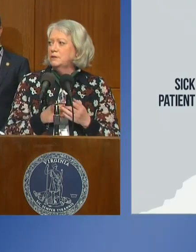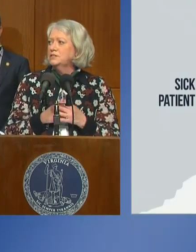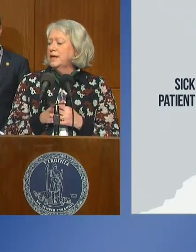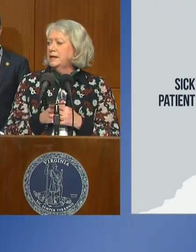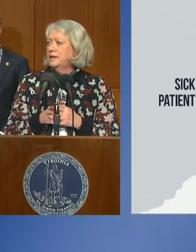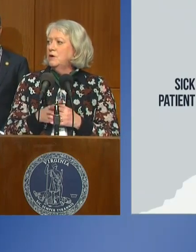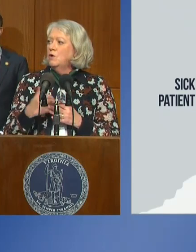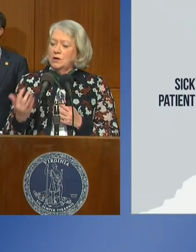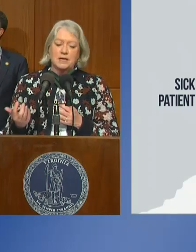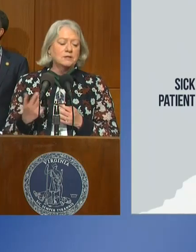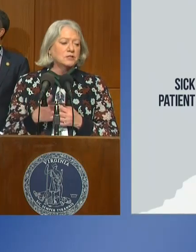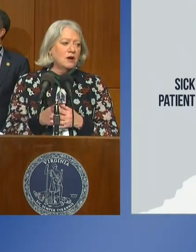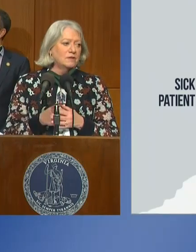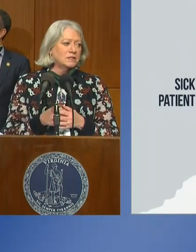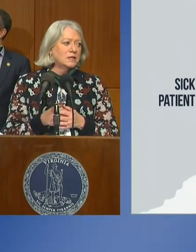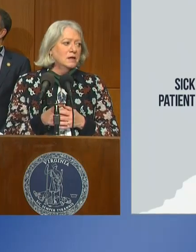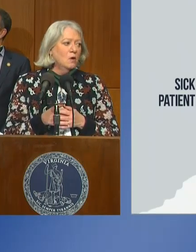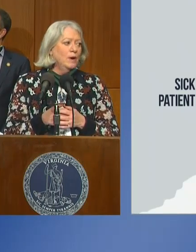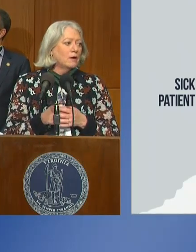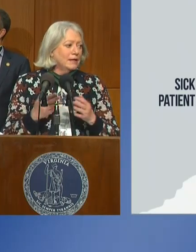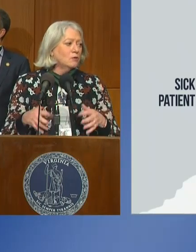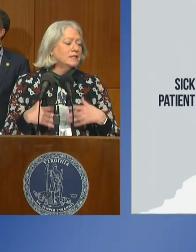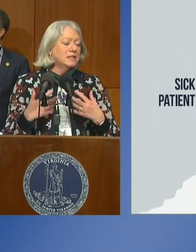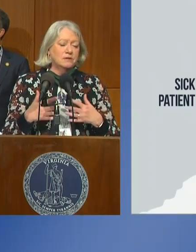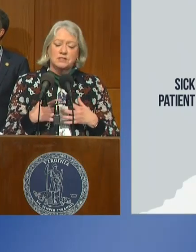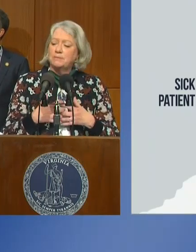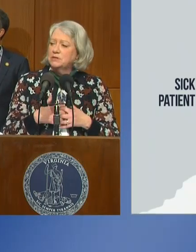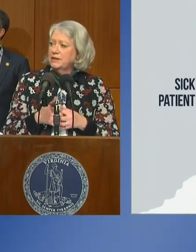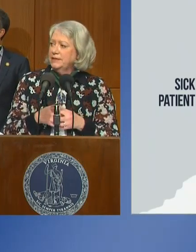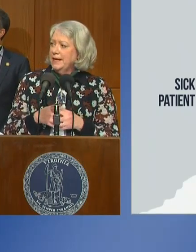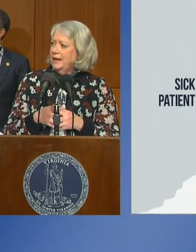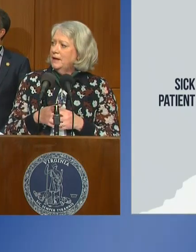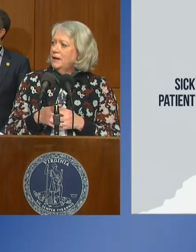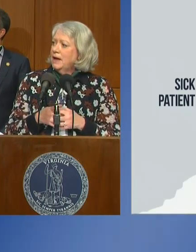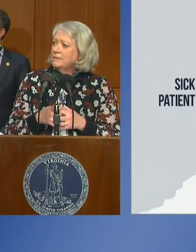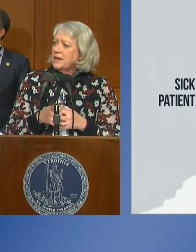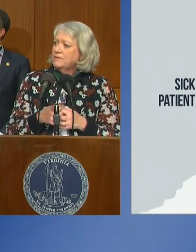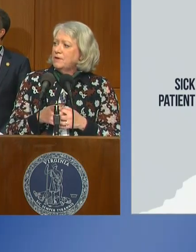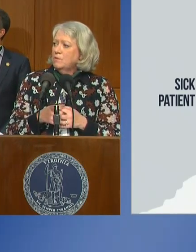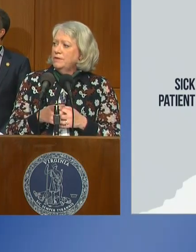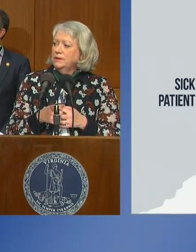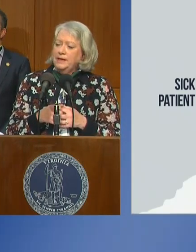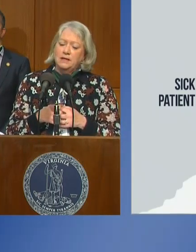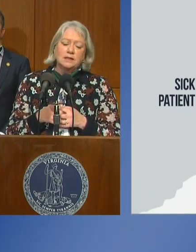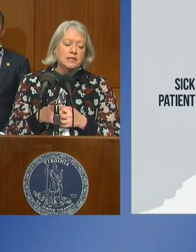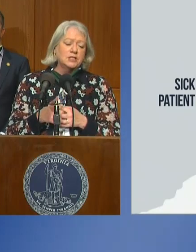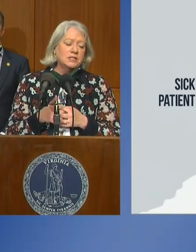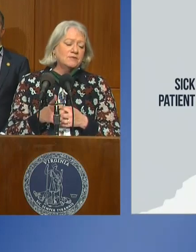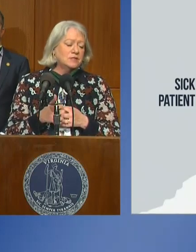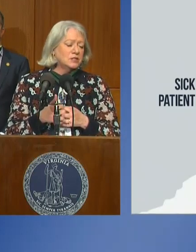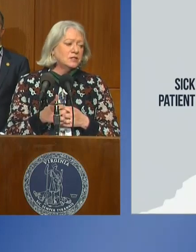AT TIMES THE HEALTH DEPARTMENT OR AN URGENT CARE CENTER OR A HOSPITAL SETTING OR A DOCTOR'S